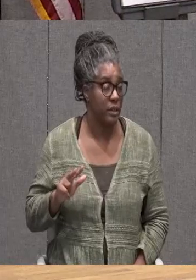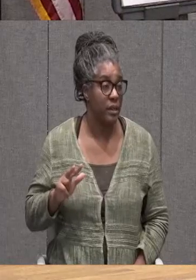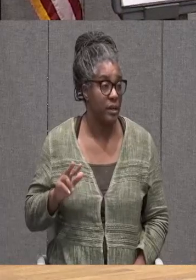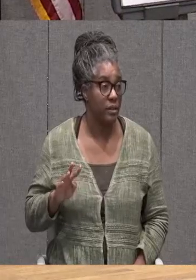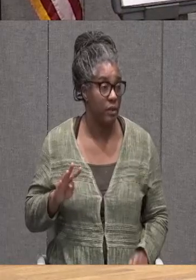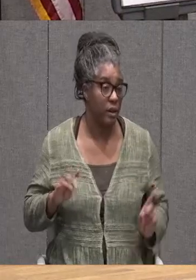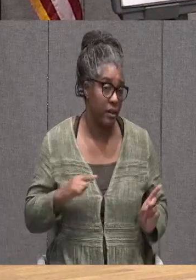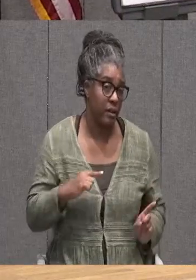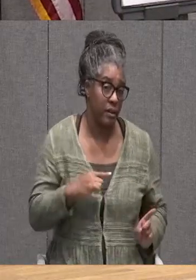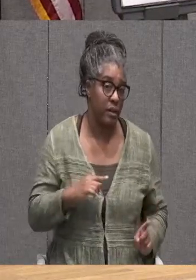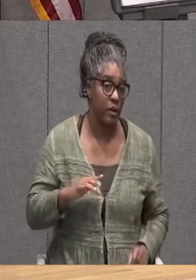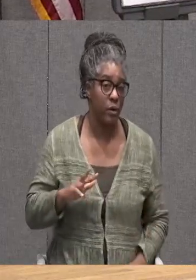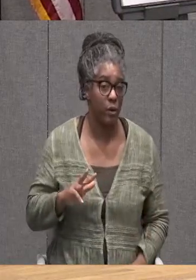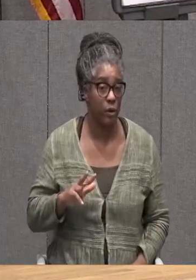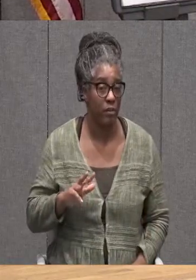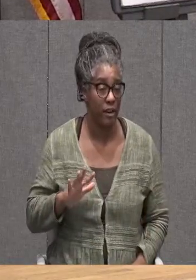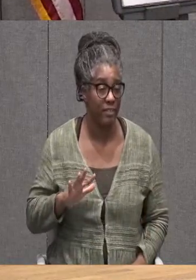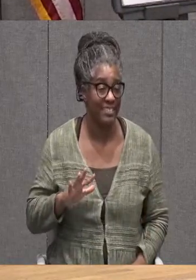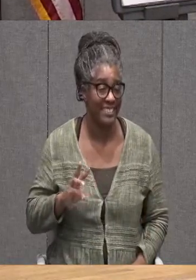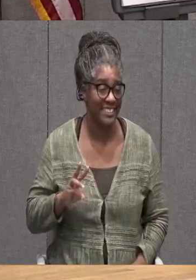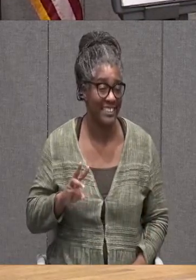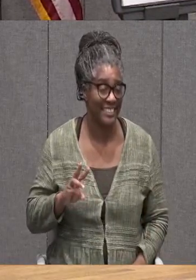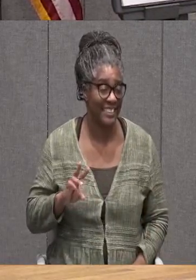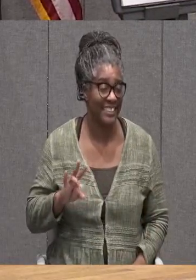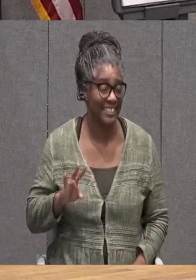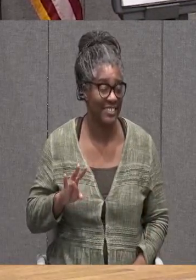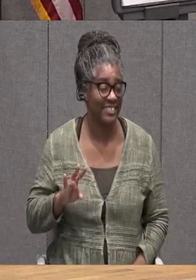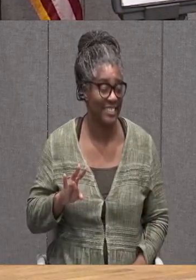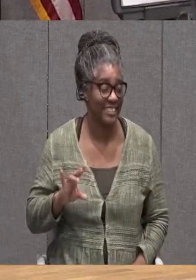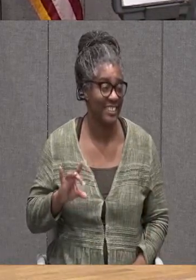and to the left, five, six, seven, monkey arms,